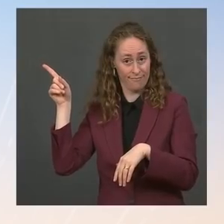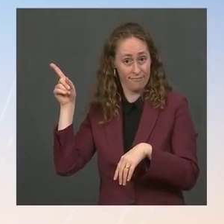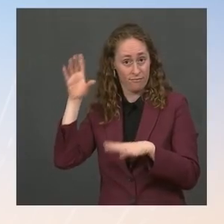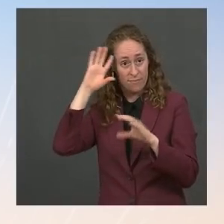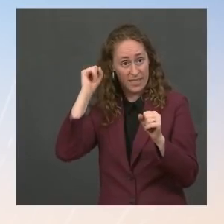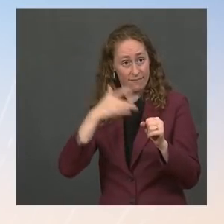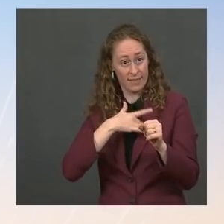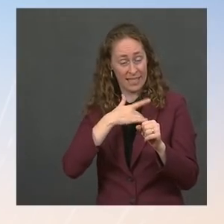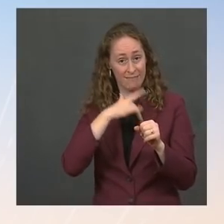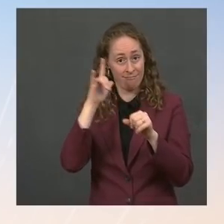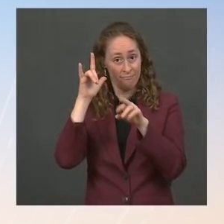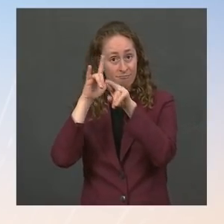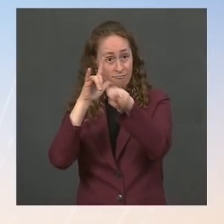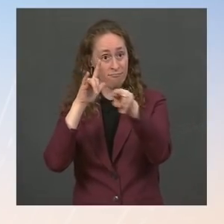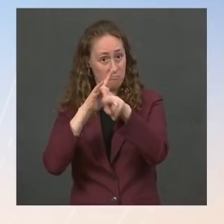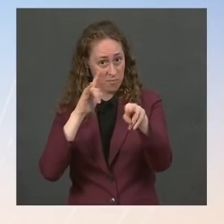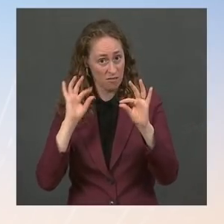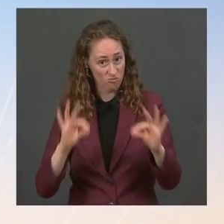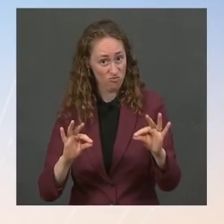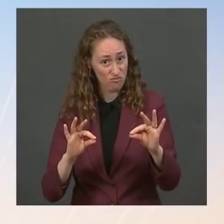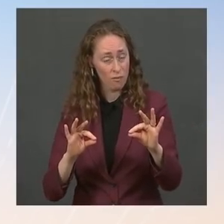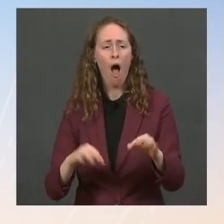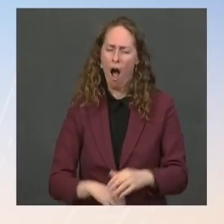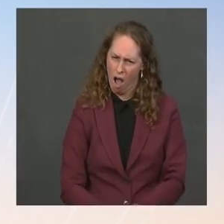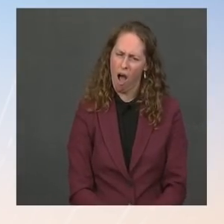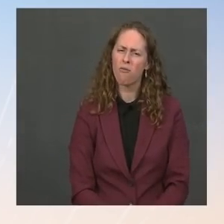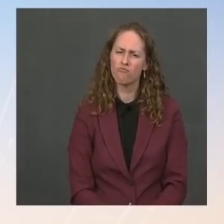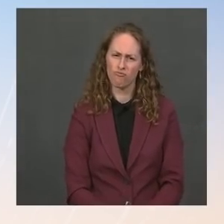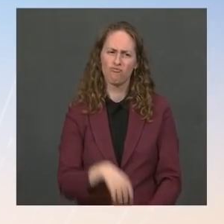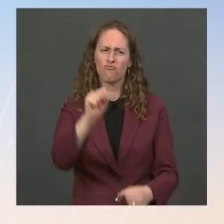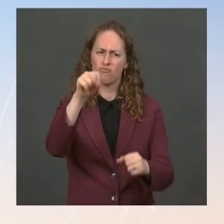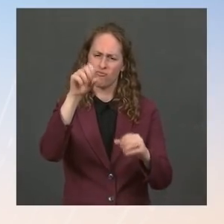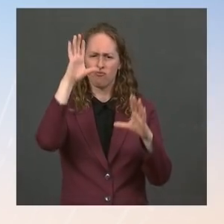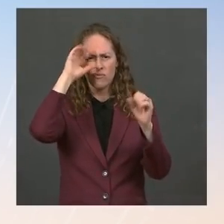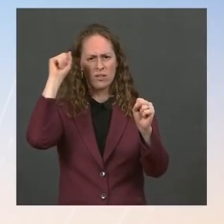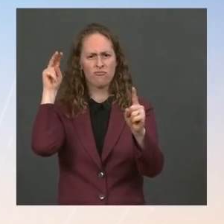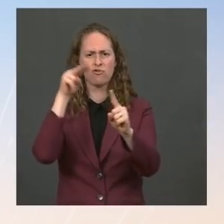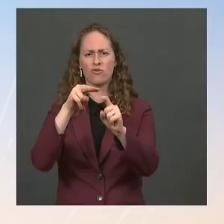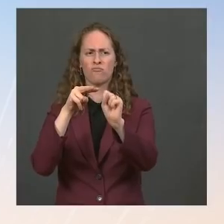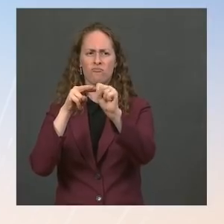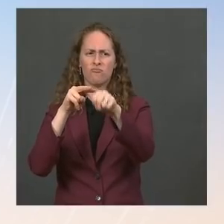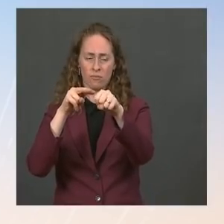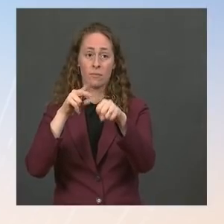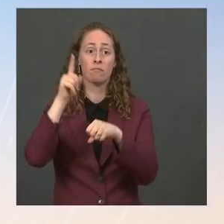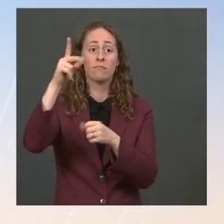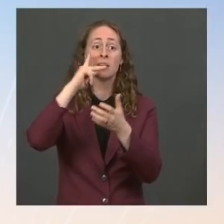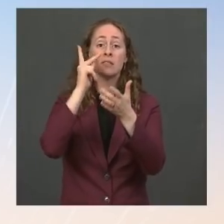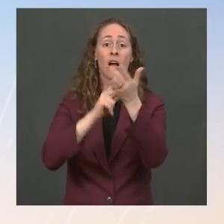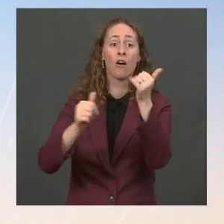Ms Psaki: Absolutely. And I will just reiterate, as our Secretary of Defense conveyed, as Secretary --